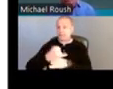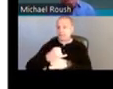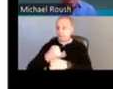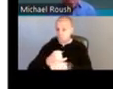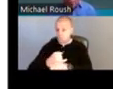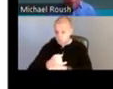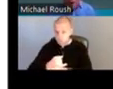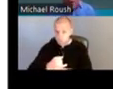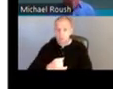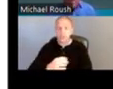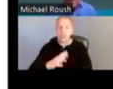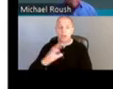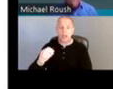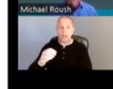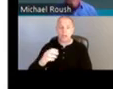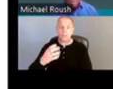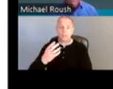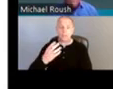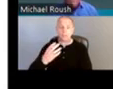Next slide.